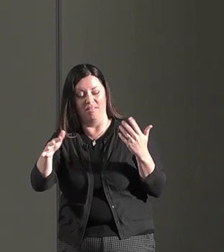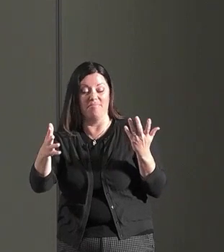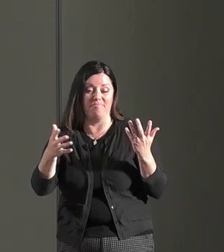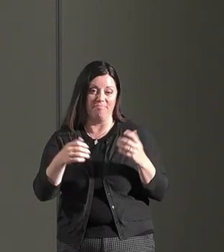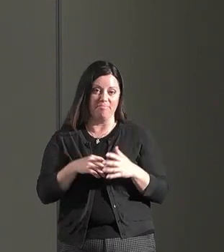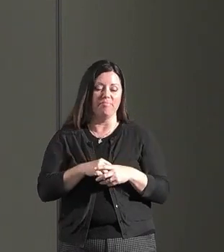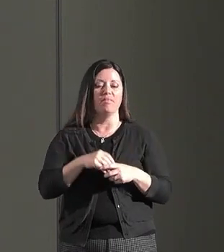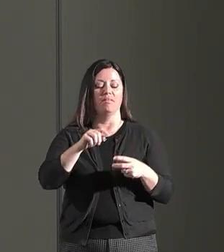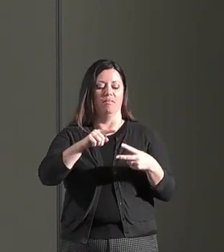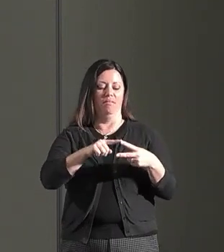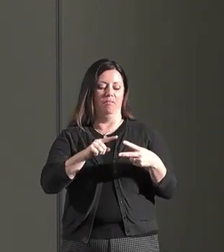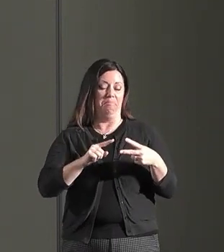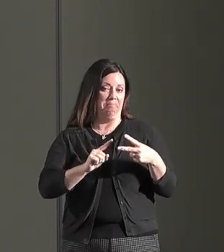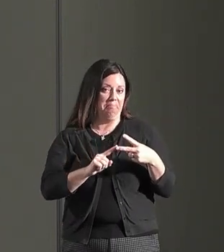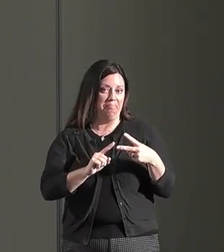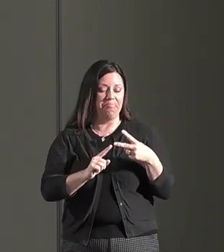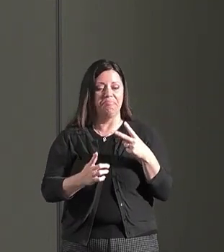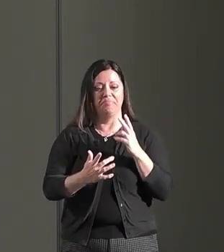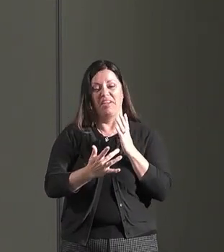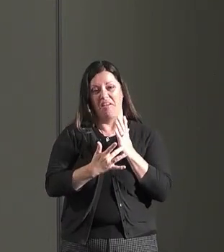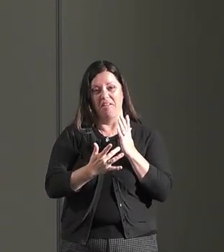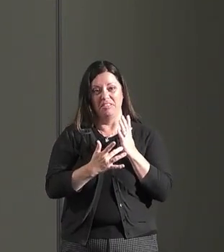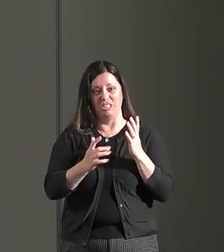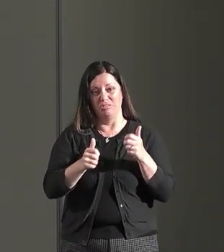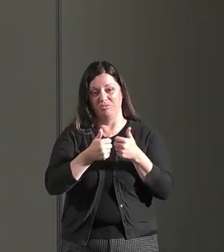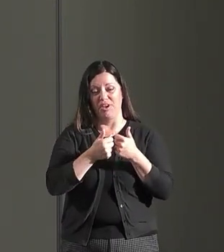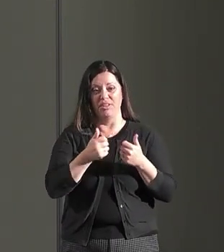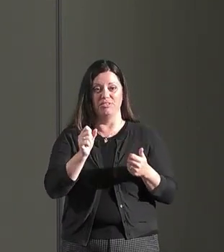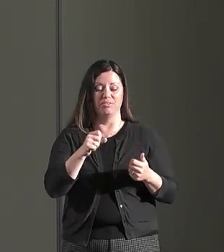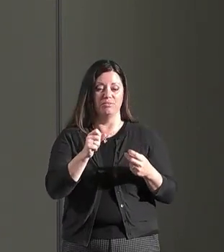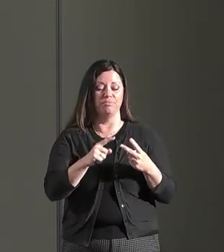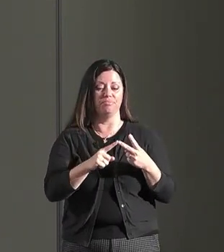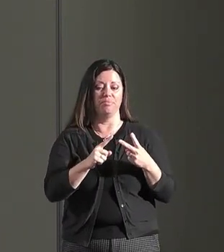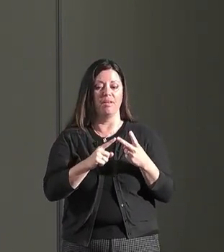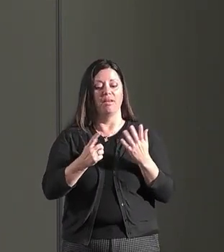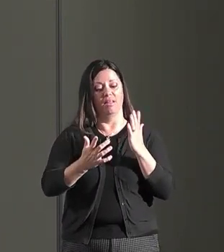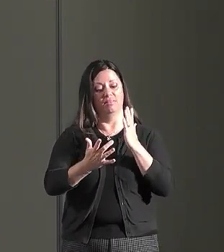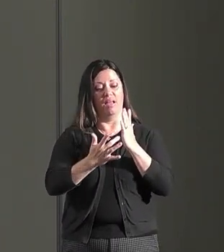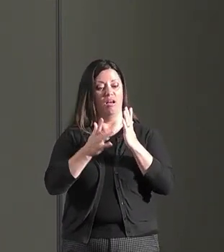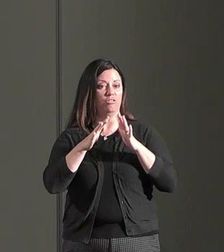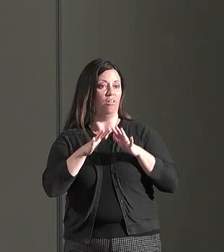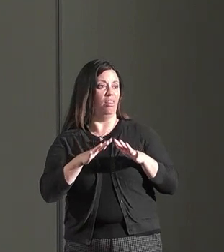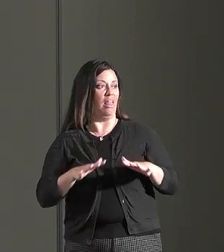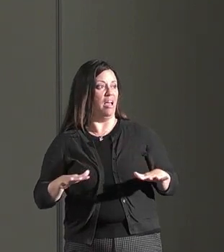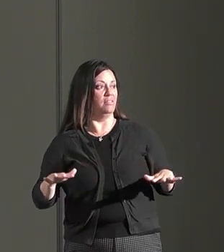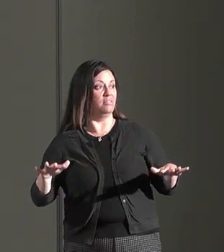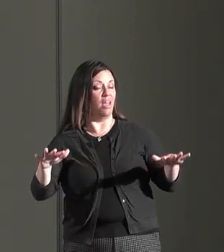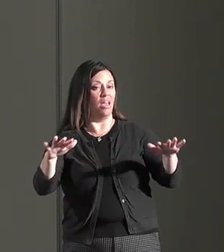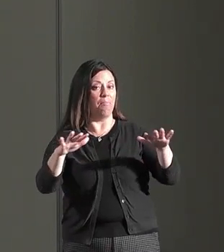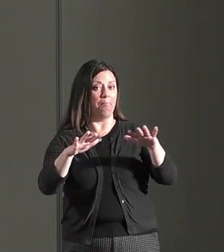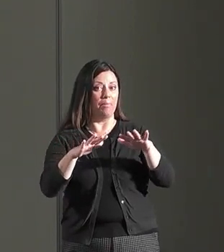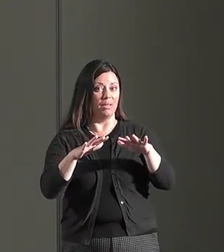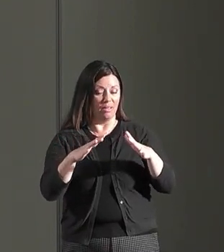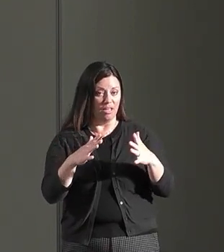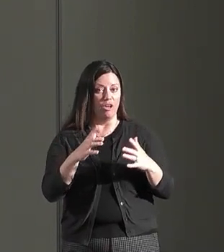I would say because the technological landscape especially when it comes to motion technology